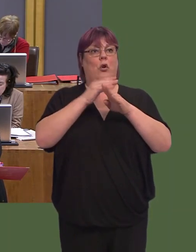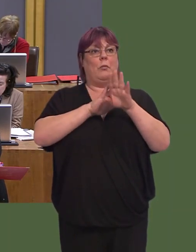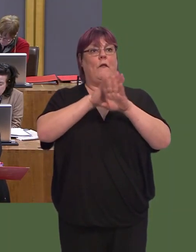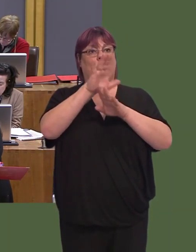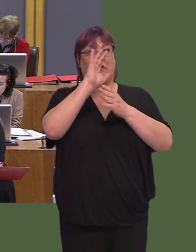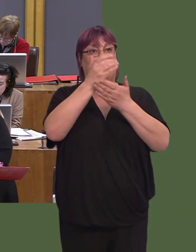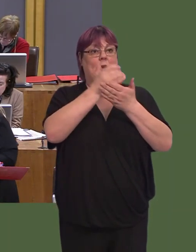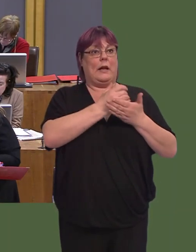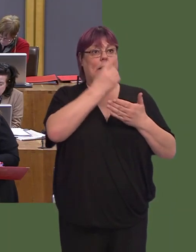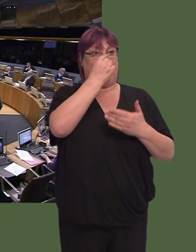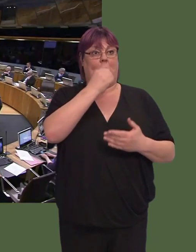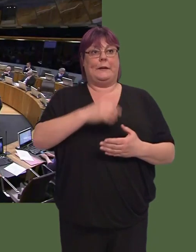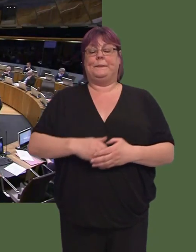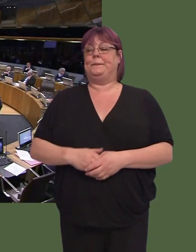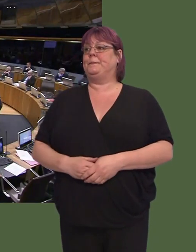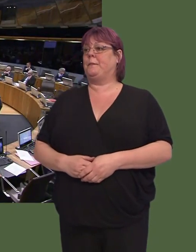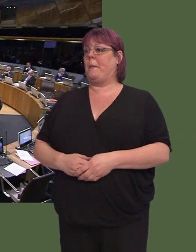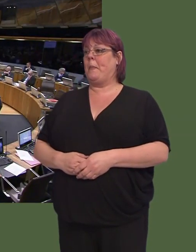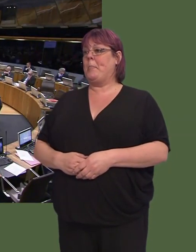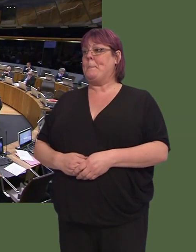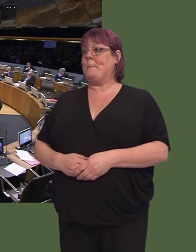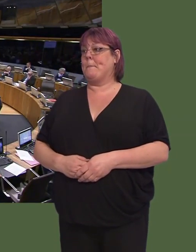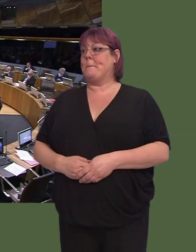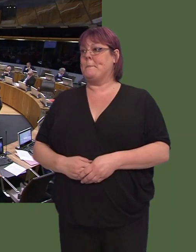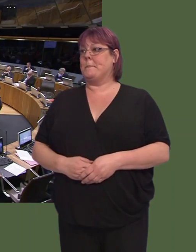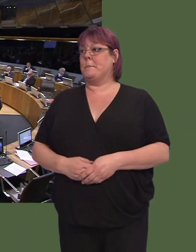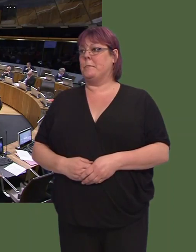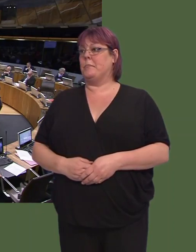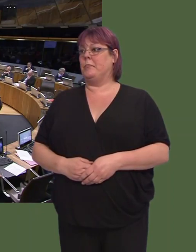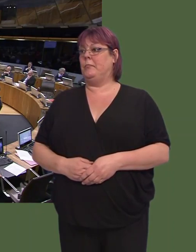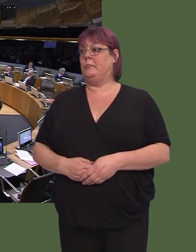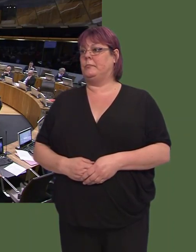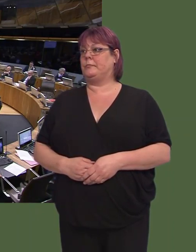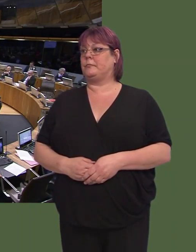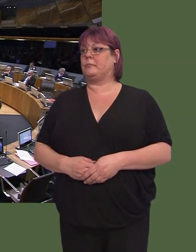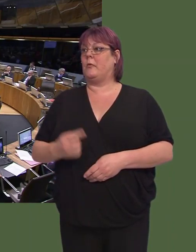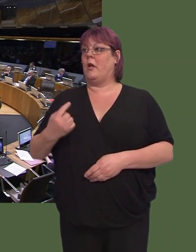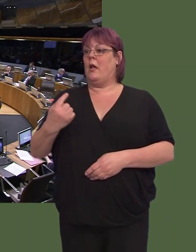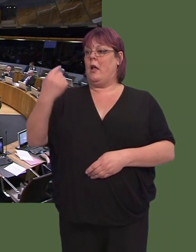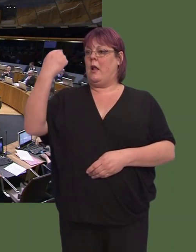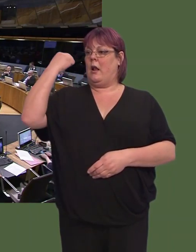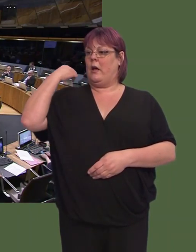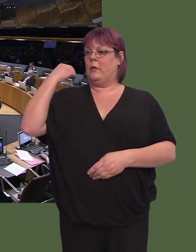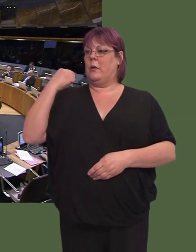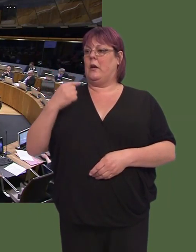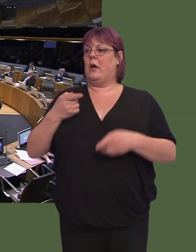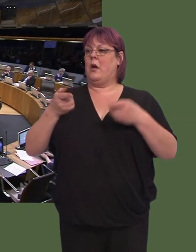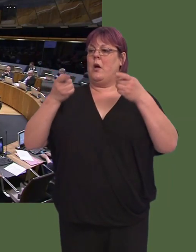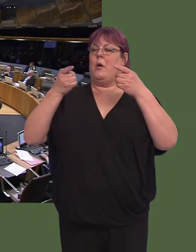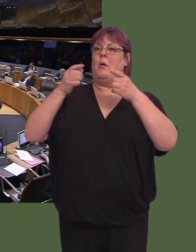Mohammad Asghar (Oscar) AM: Minister, last week, Professor Patrick Minford of Cardiff Universityó[Interruption.]